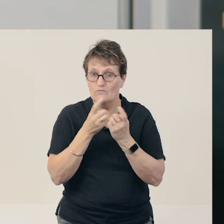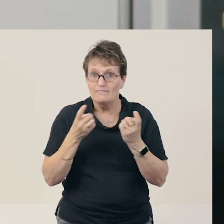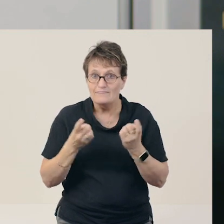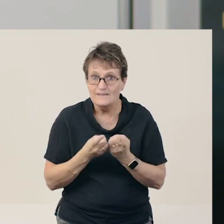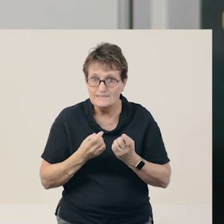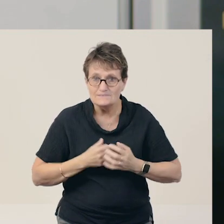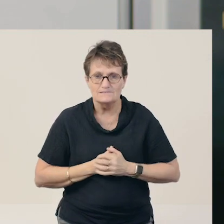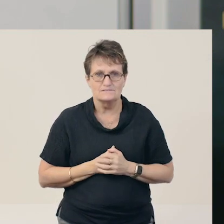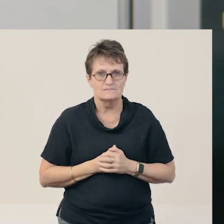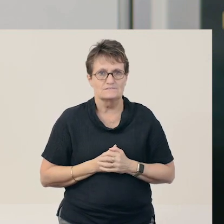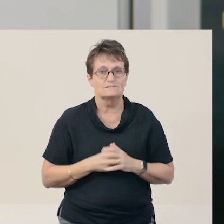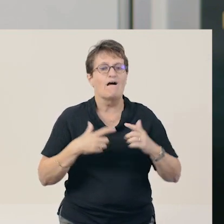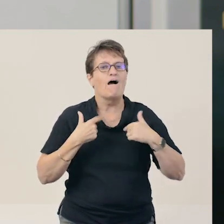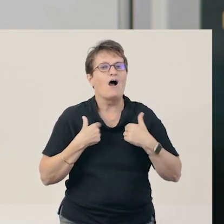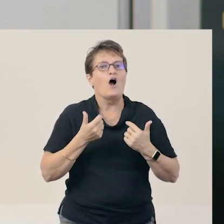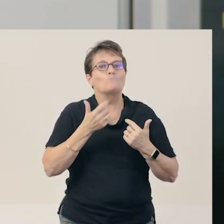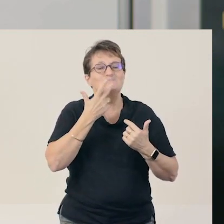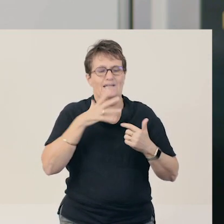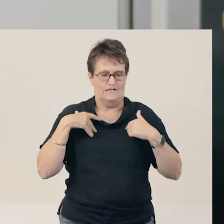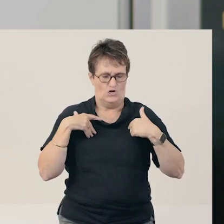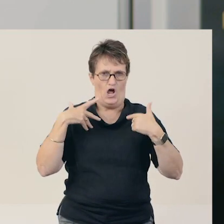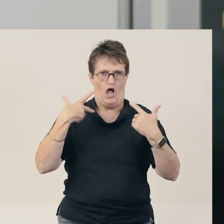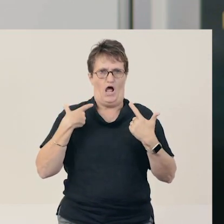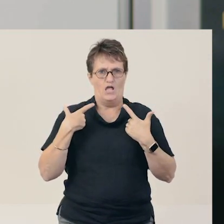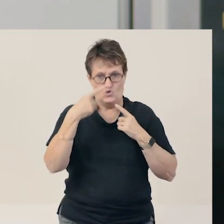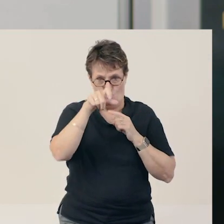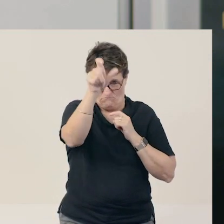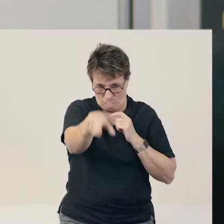I’ll be the gameshow host, and you can be my contestants.